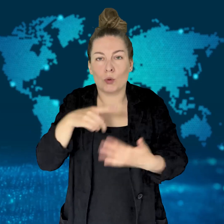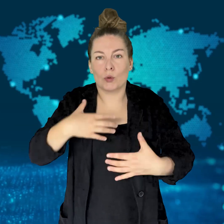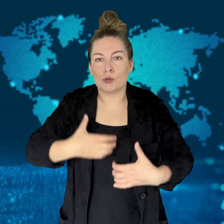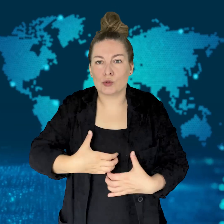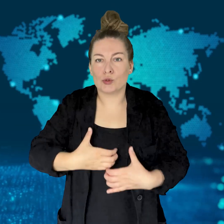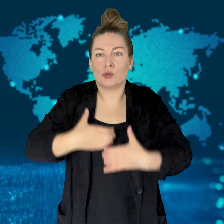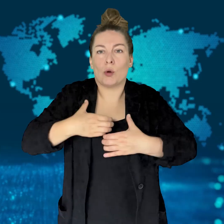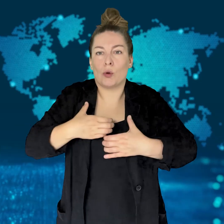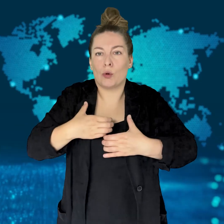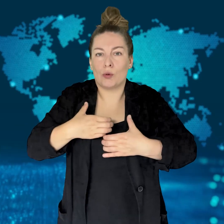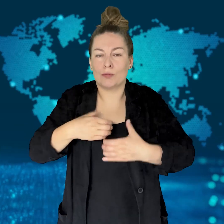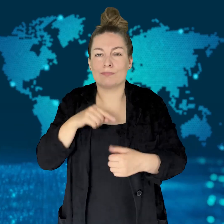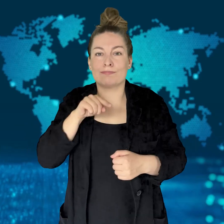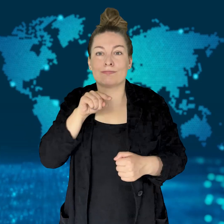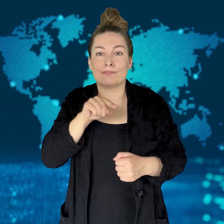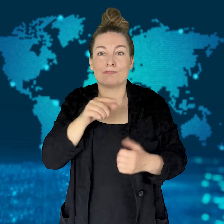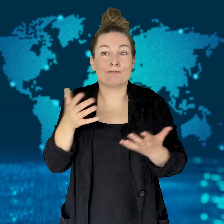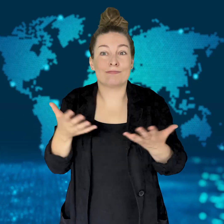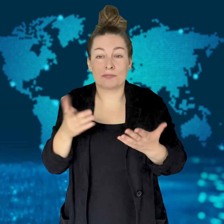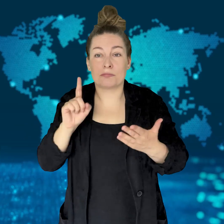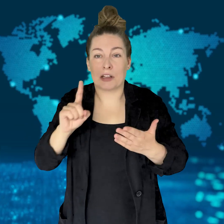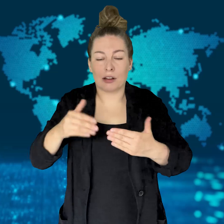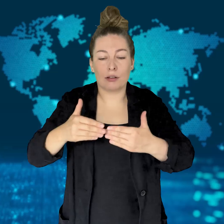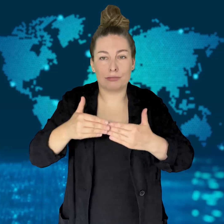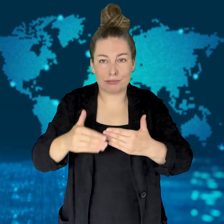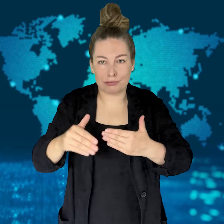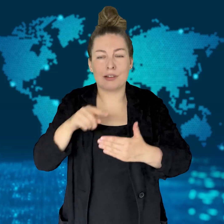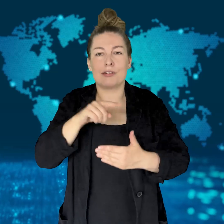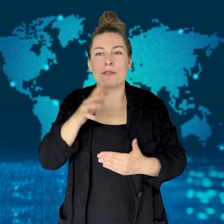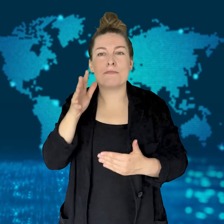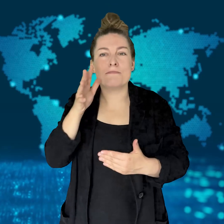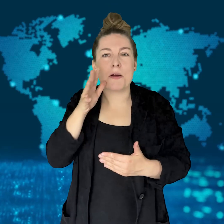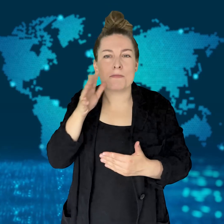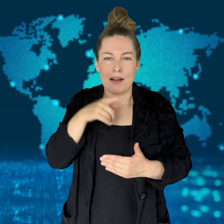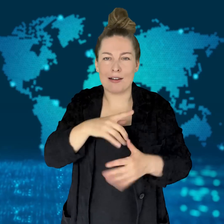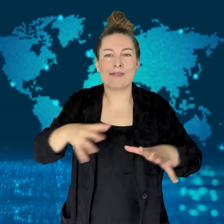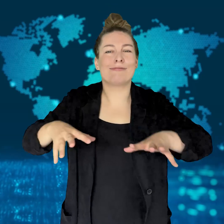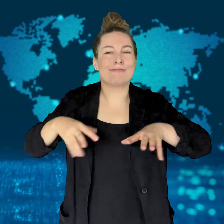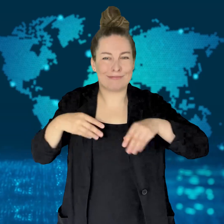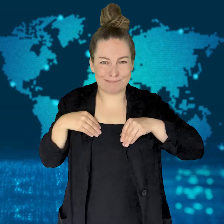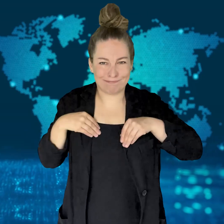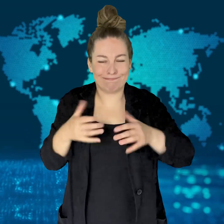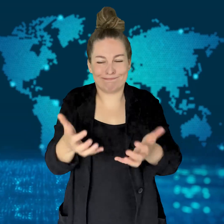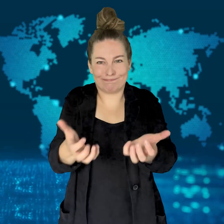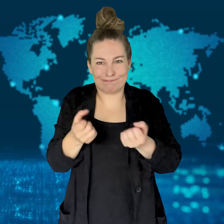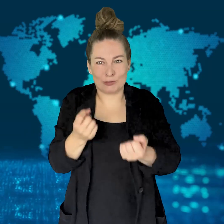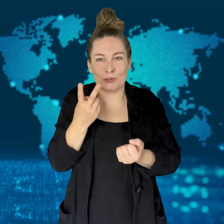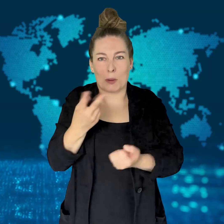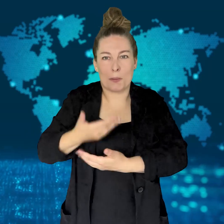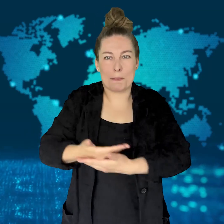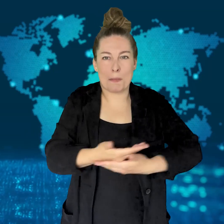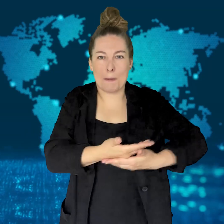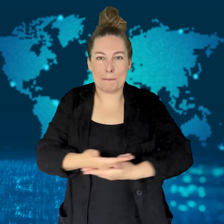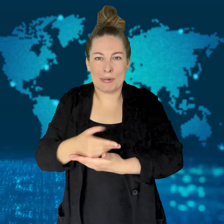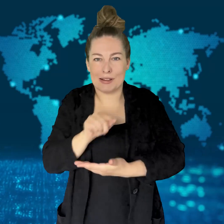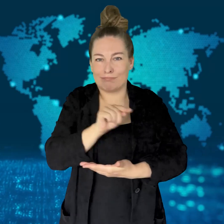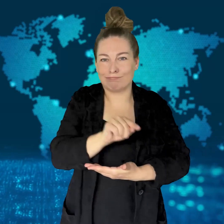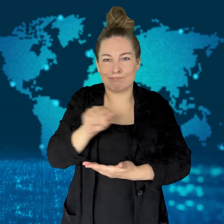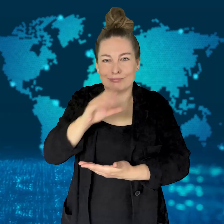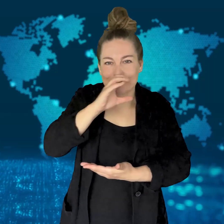It's believed the mother attacked the baby because it is rare for